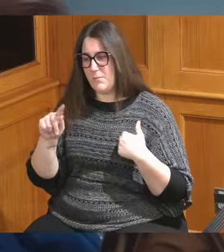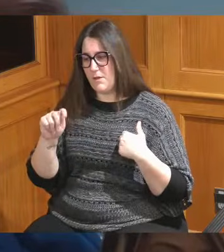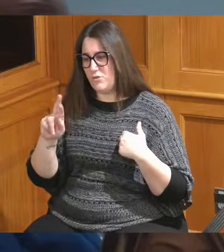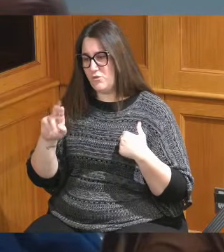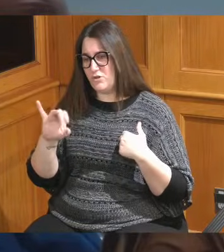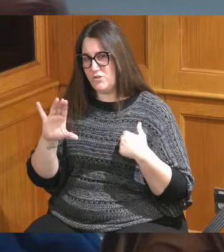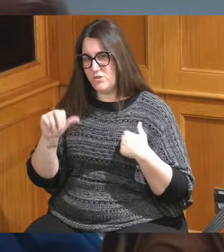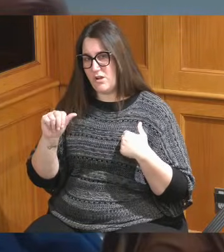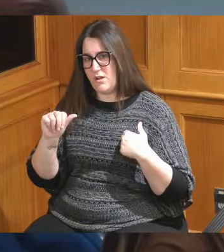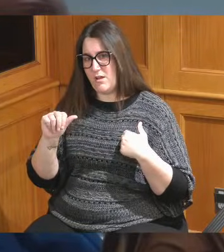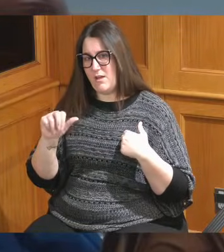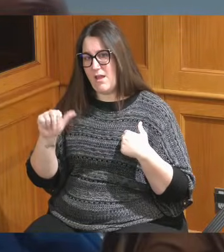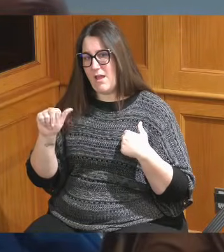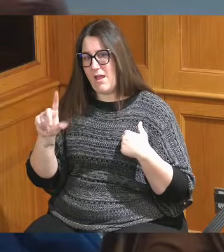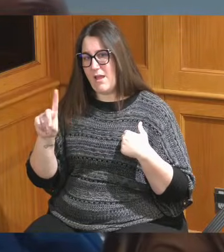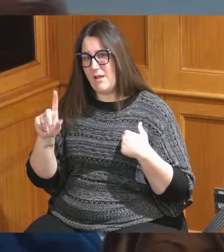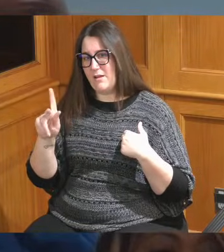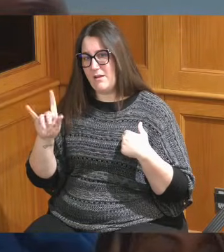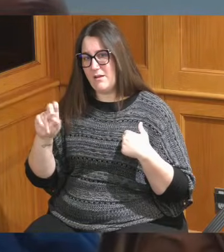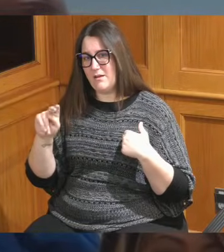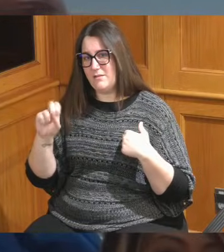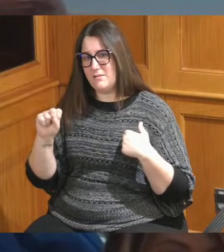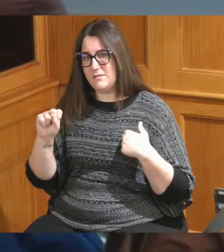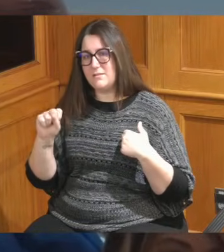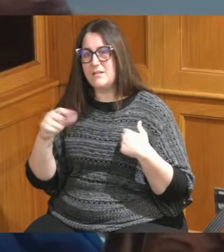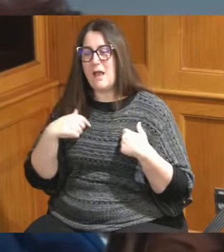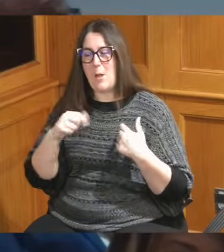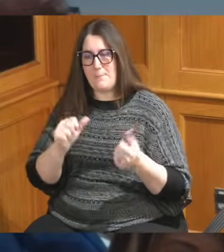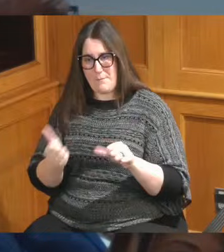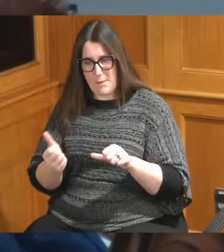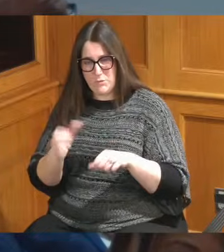the ambassador for Golden Leaf Baptist Church. I'm not the first lady, but I am the ambassador